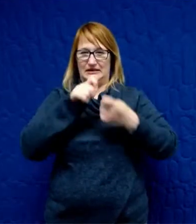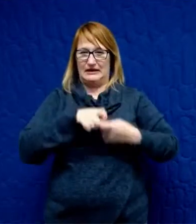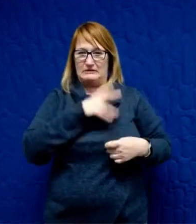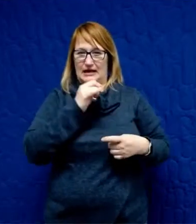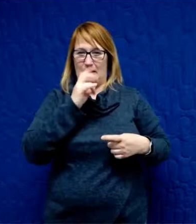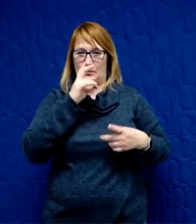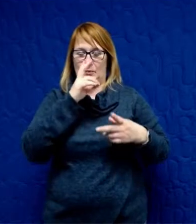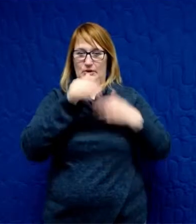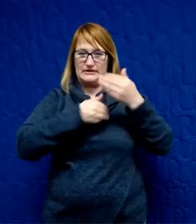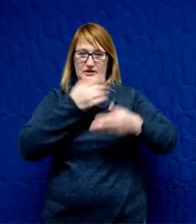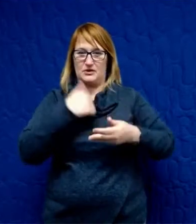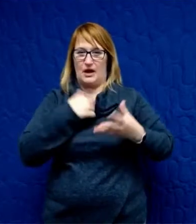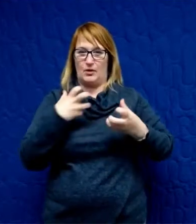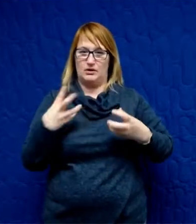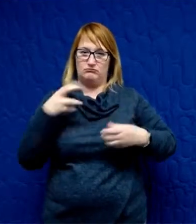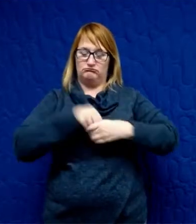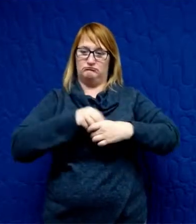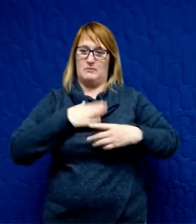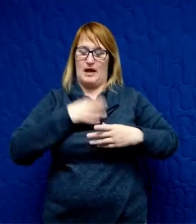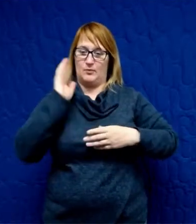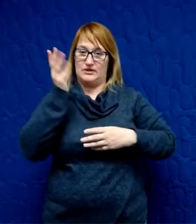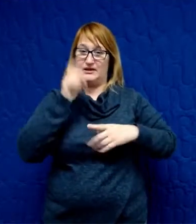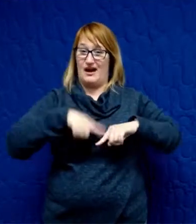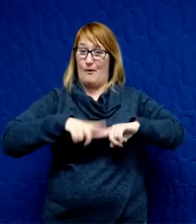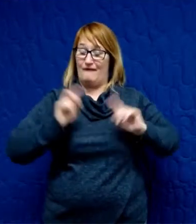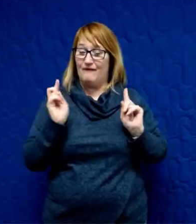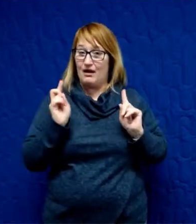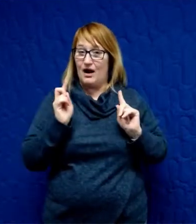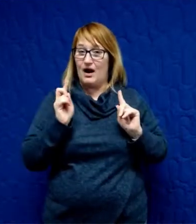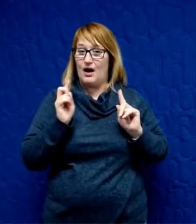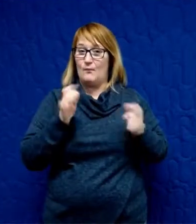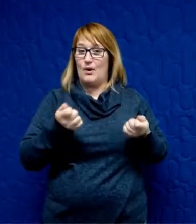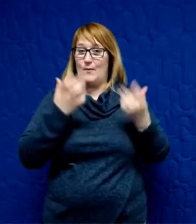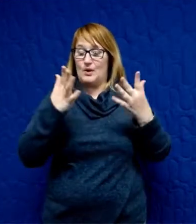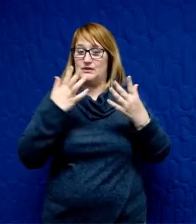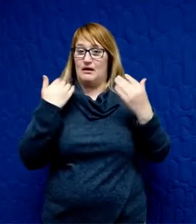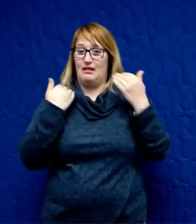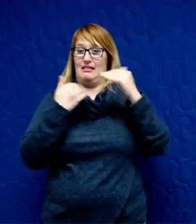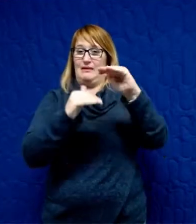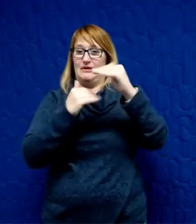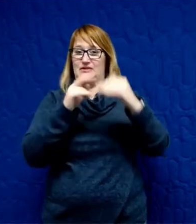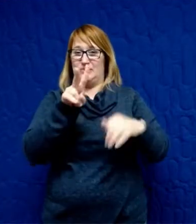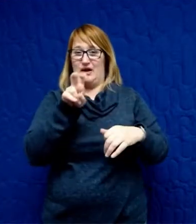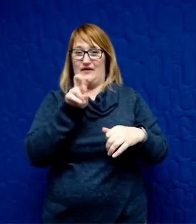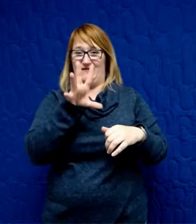be covering in my presentation, however the proposal limits around 250 words per